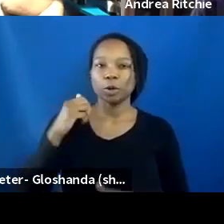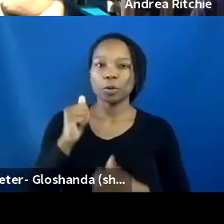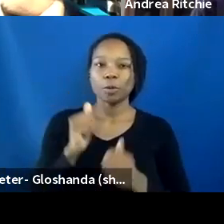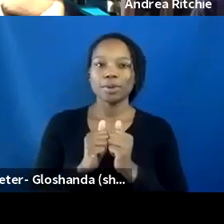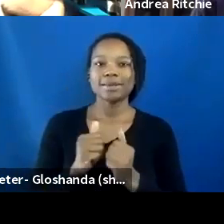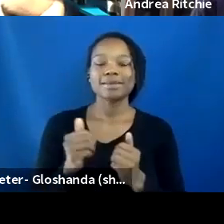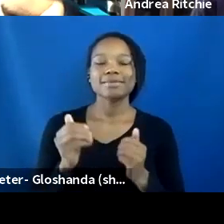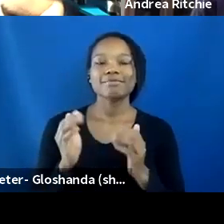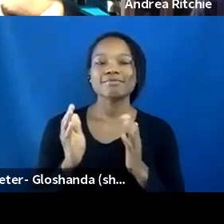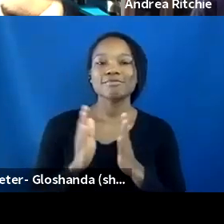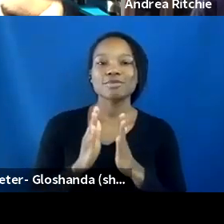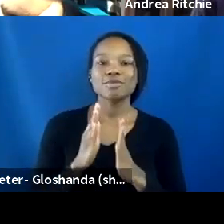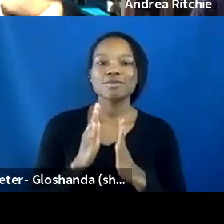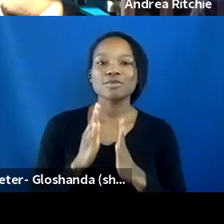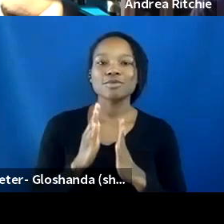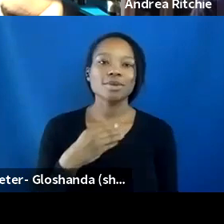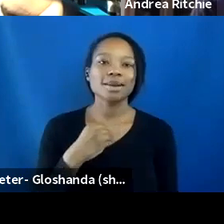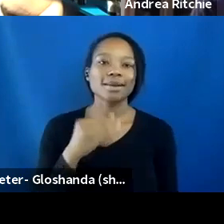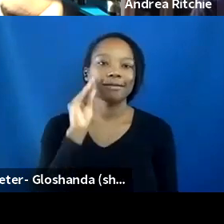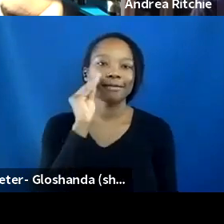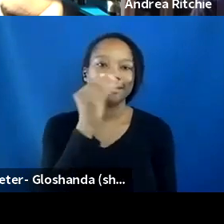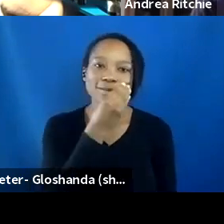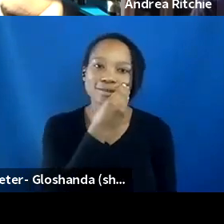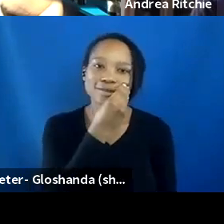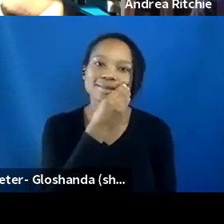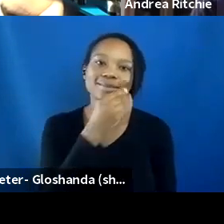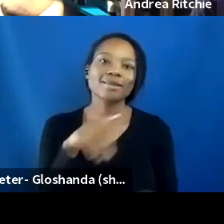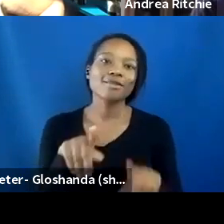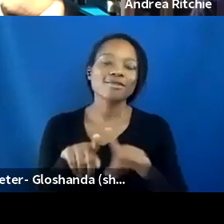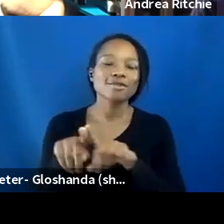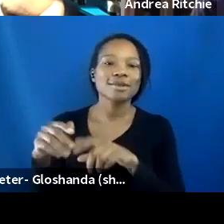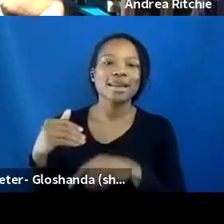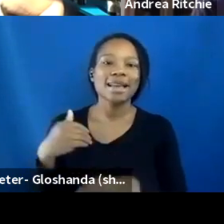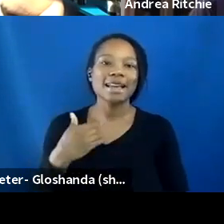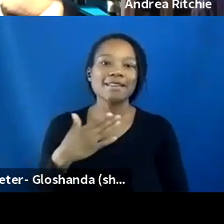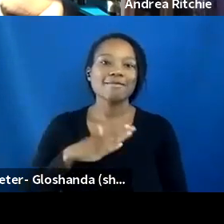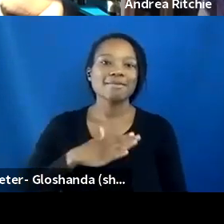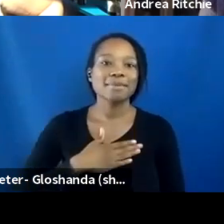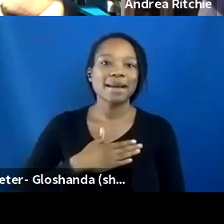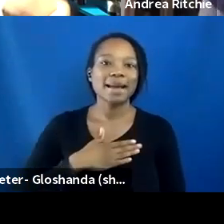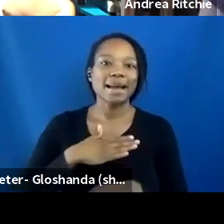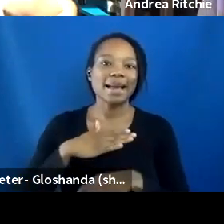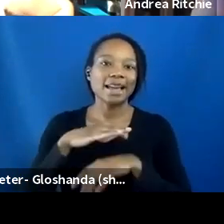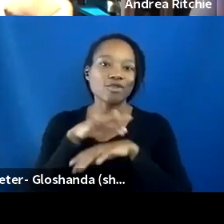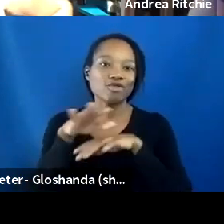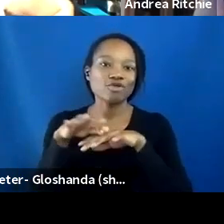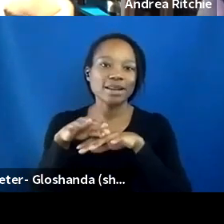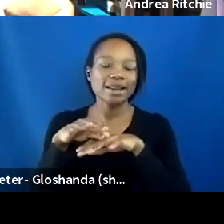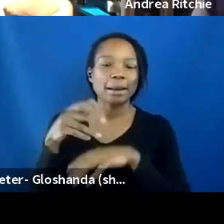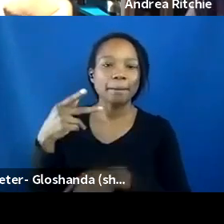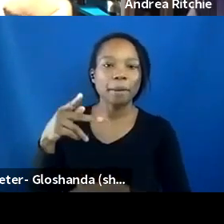And also my signature purple geode amethyst ring, which is my favorite.